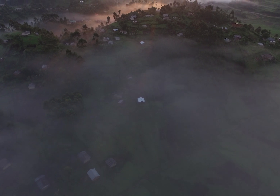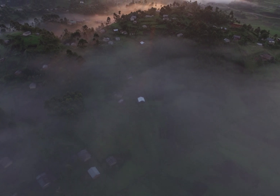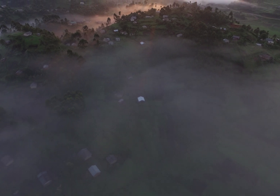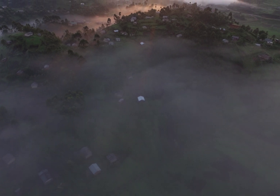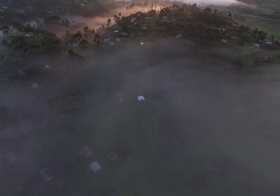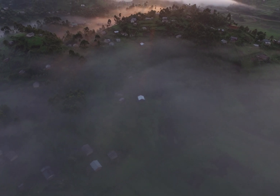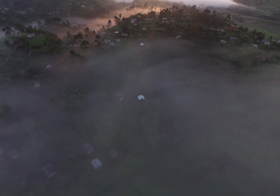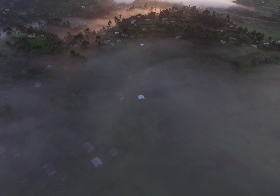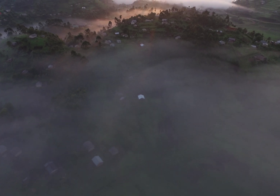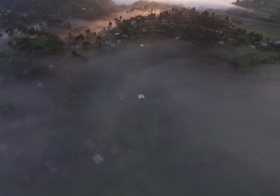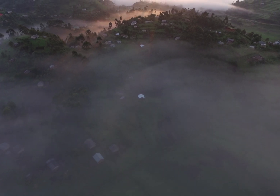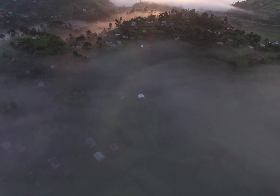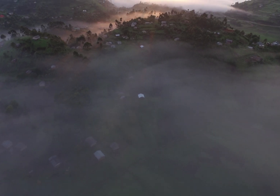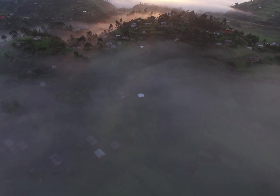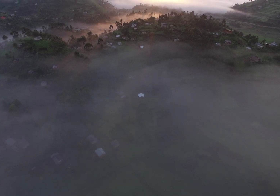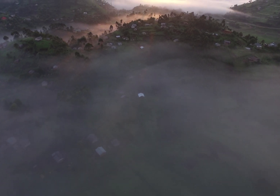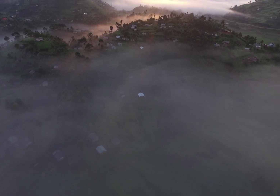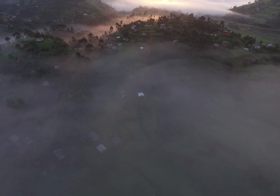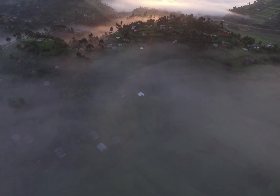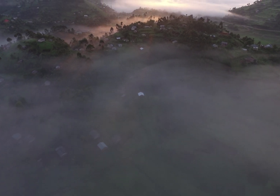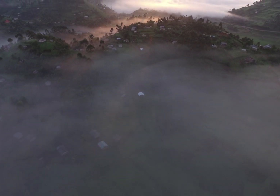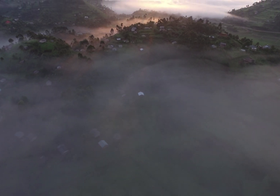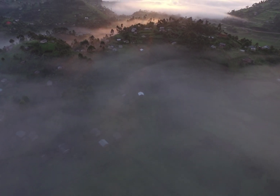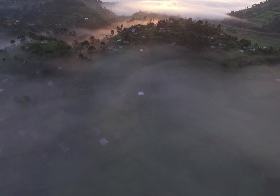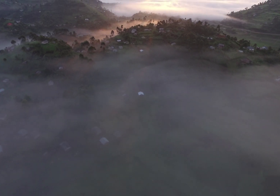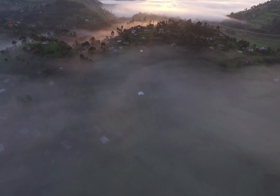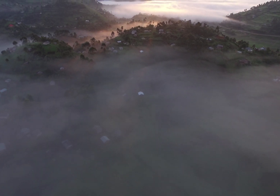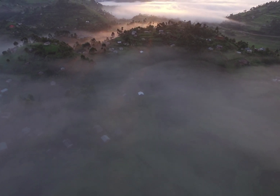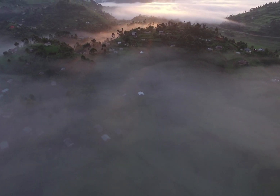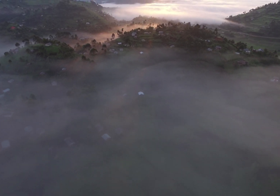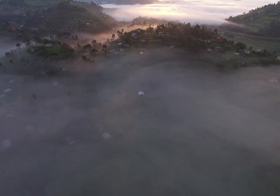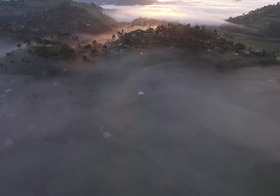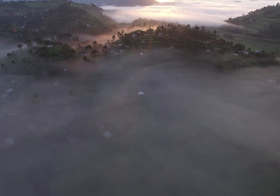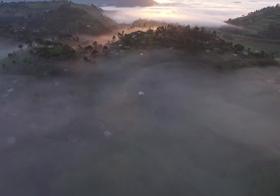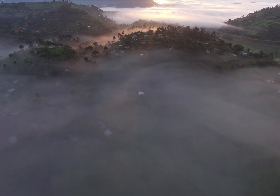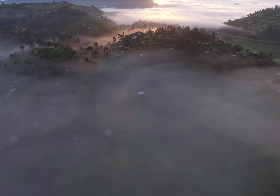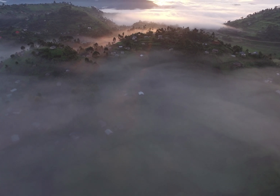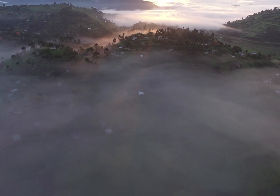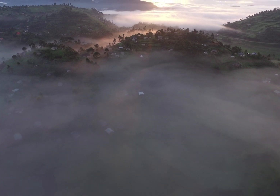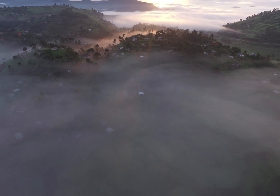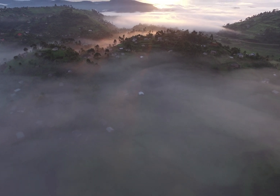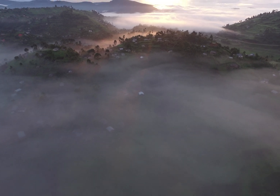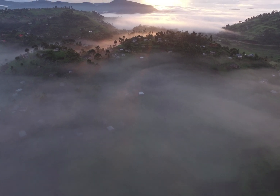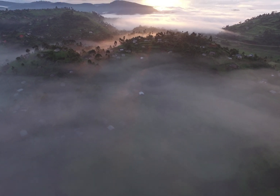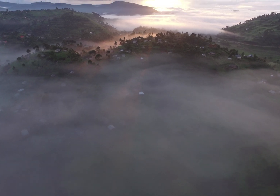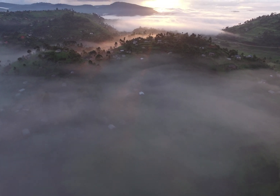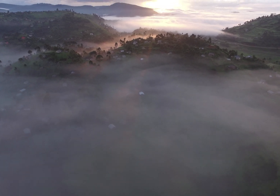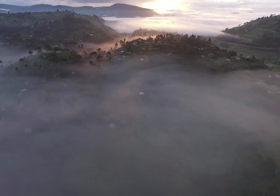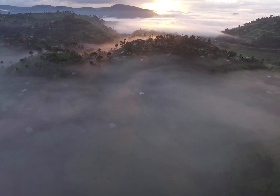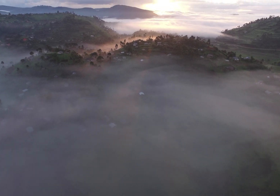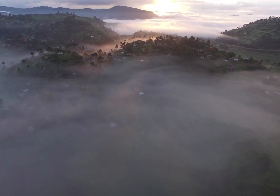I can't explain like just the whole facial expressions and demeanor is just like just down. You can see, you know,